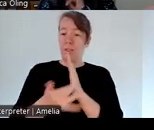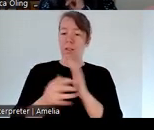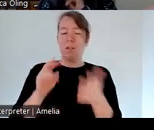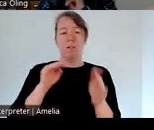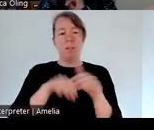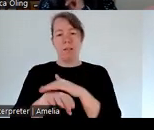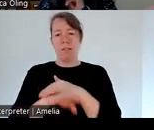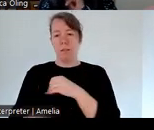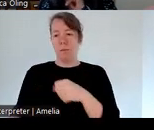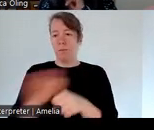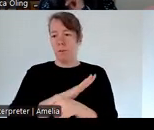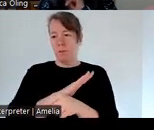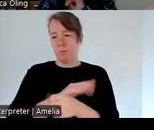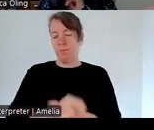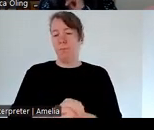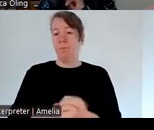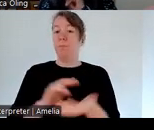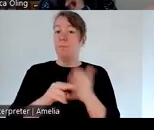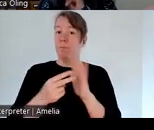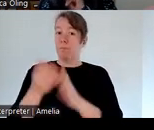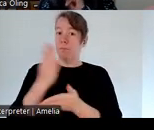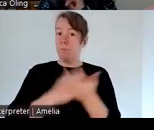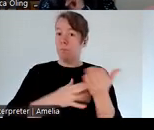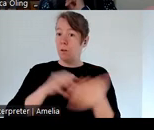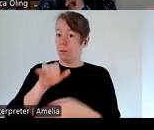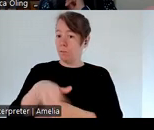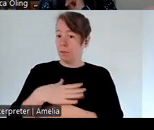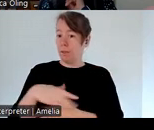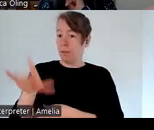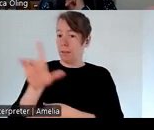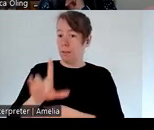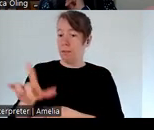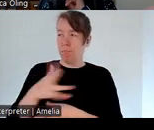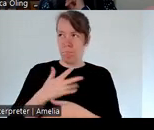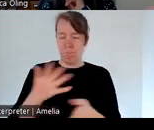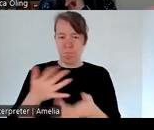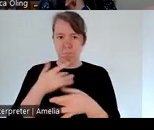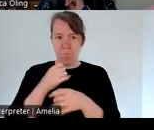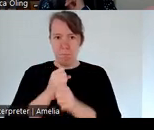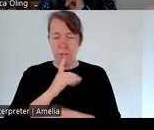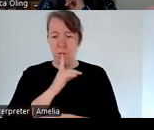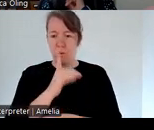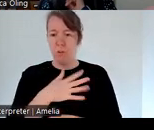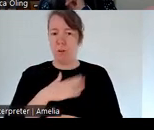And as part of that, the library wanted to make sure that we were making our e-resources accessible to our students